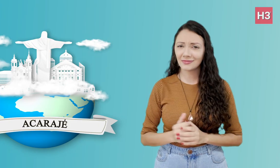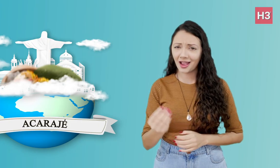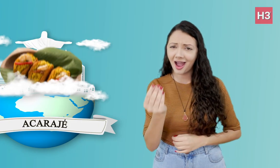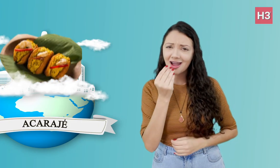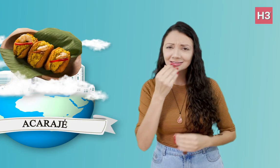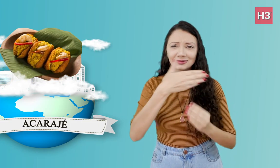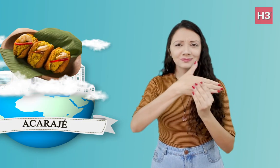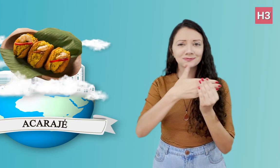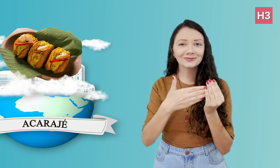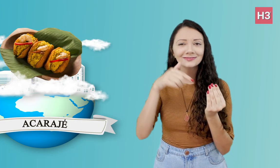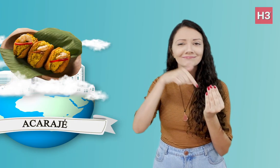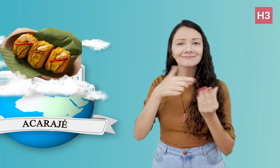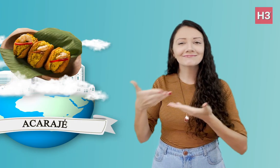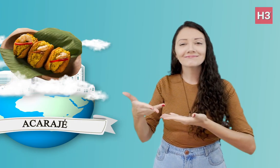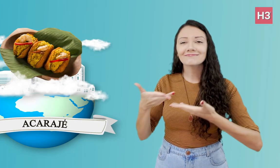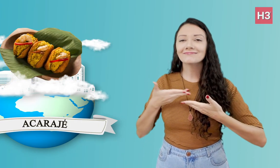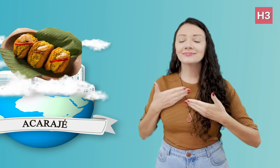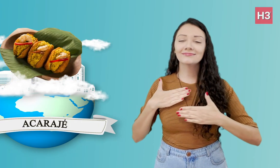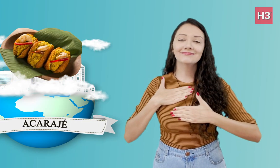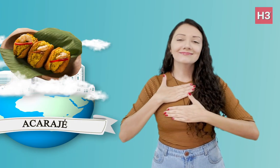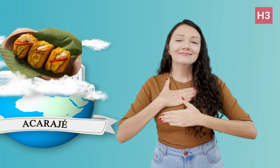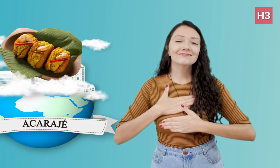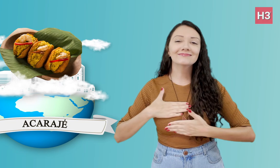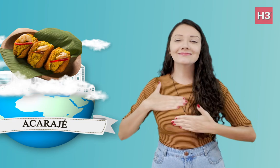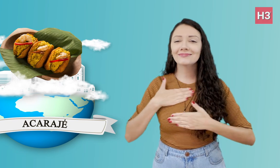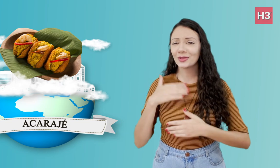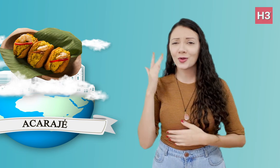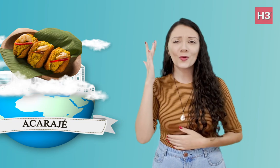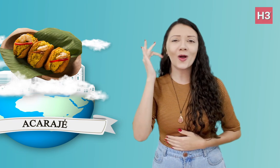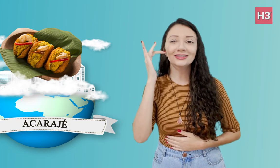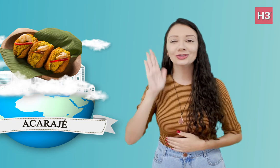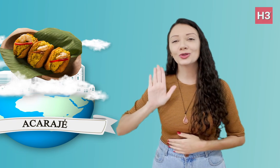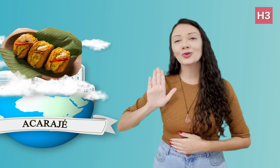The word acarajé comes from